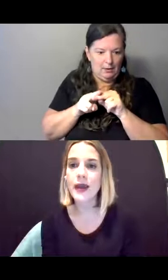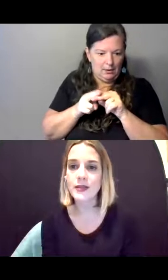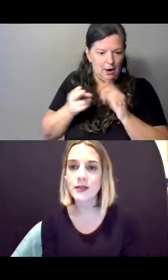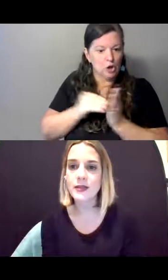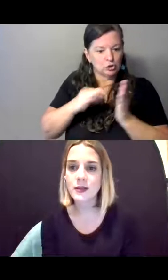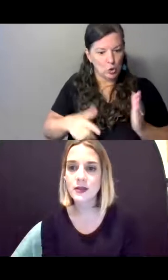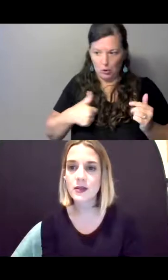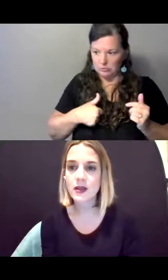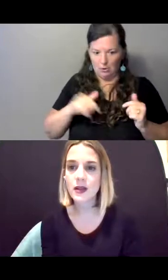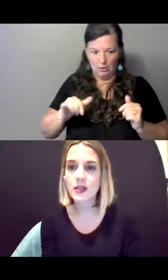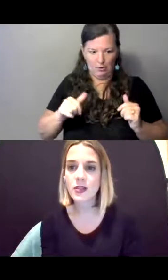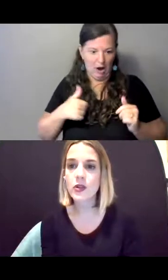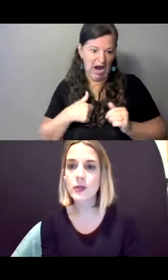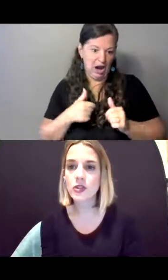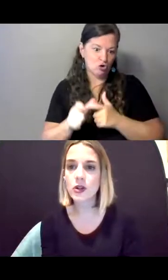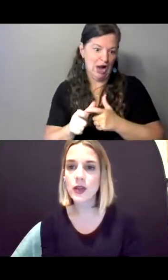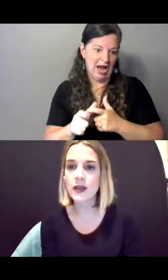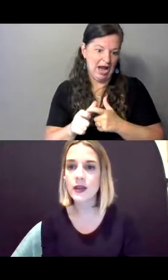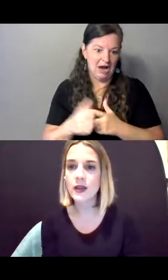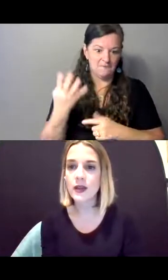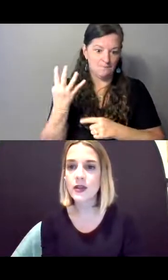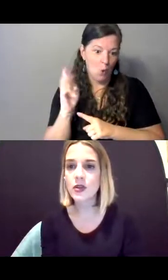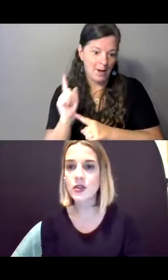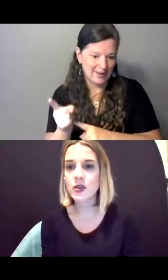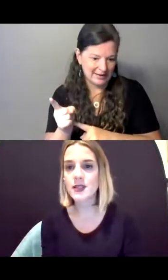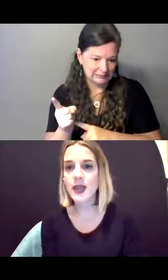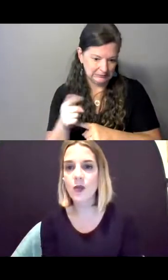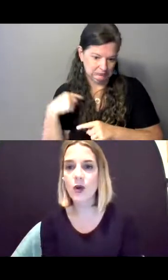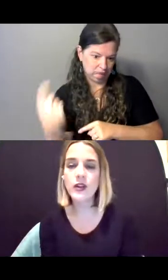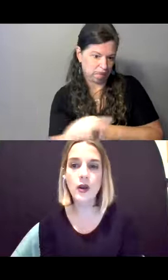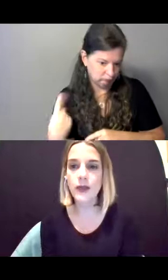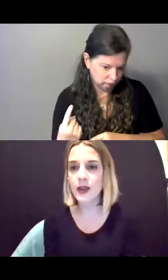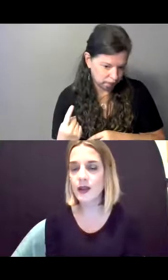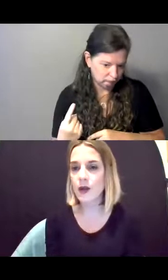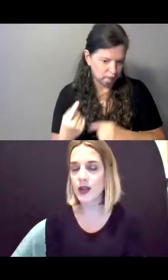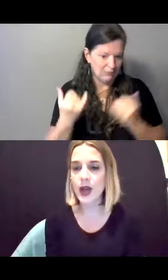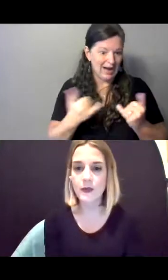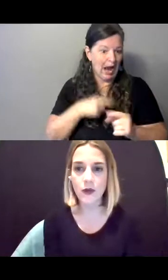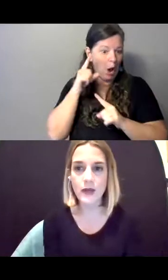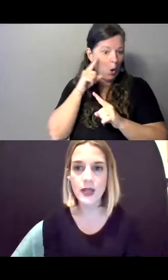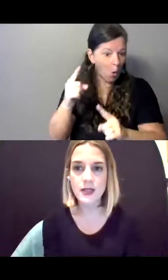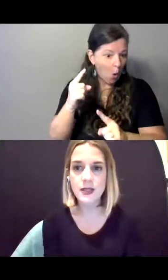that slowly but surely. So the student can say, well, you know, I ran it. I ran a lap in four minutes.